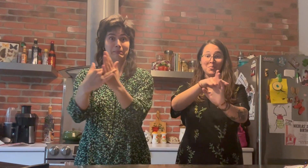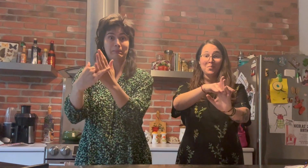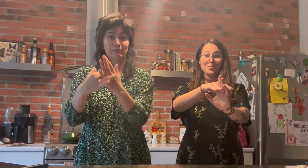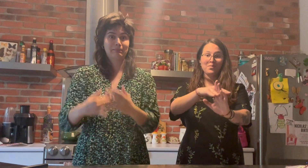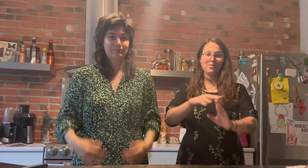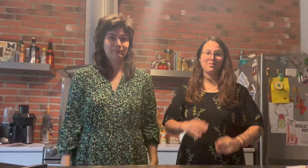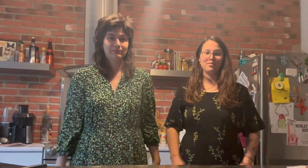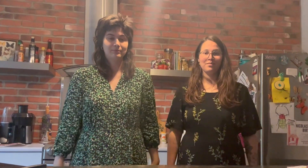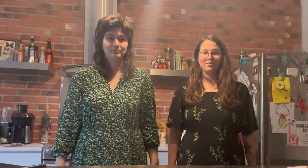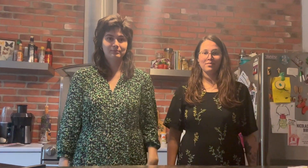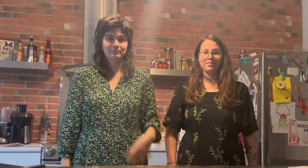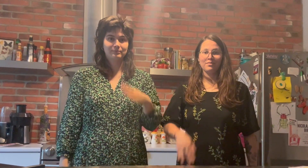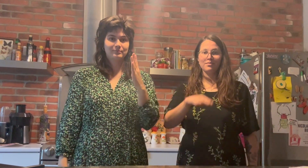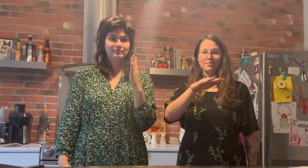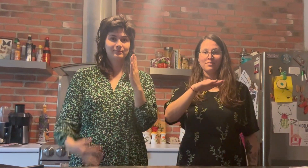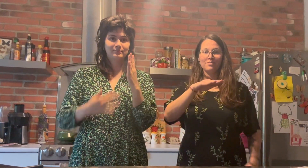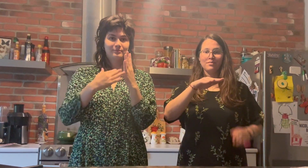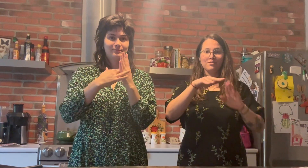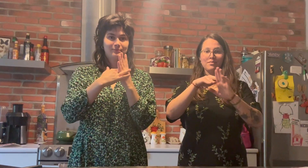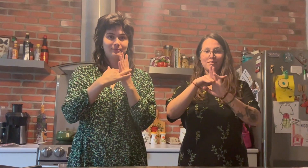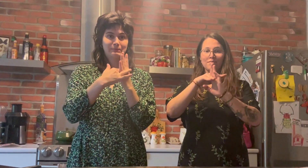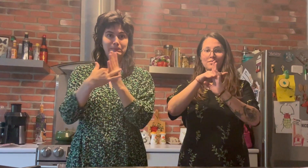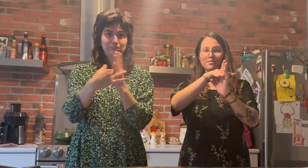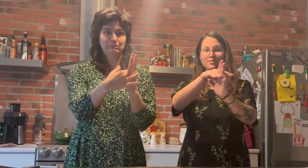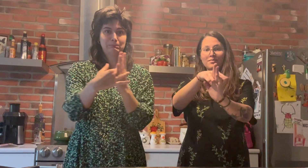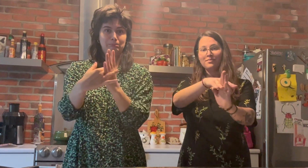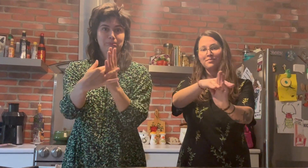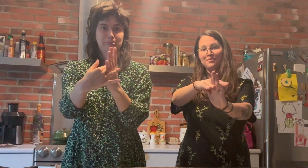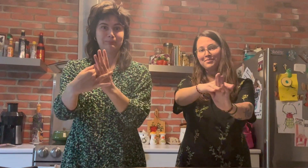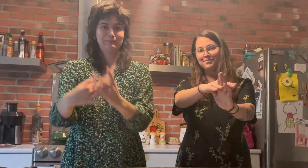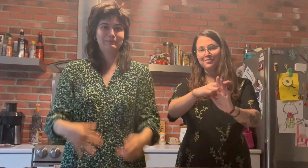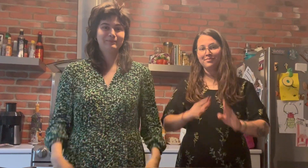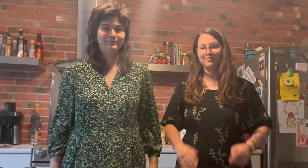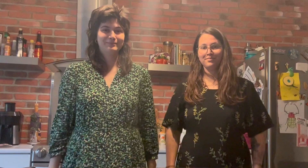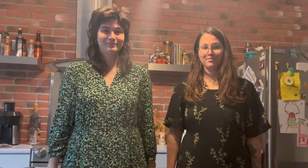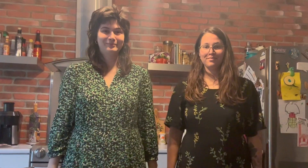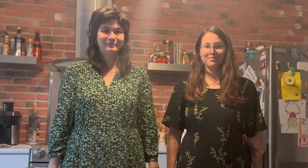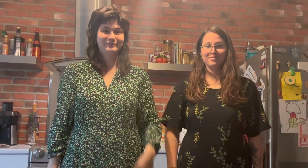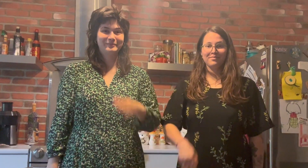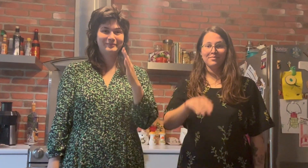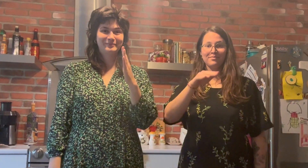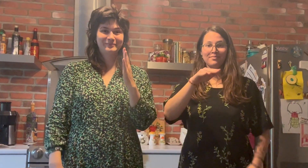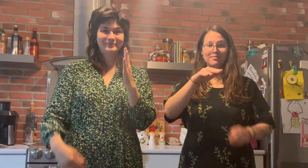Open the fingers of this hand between the middle and ring finger into a V-shape.